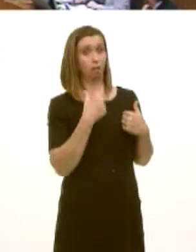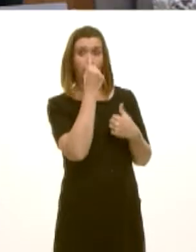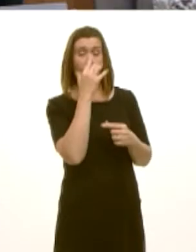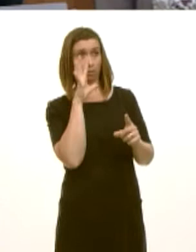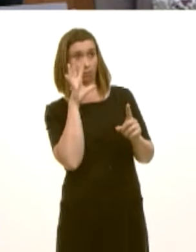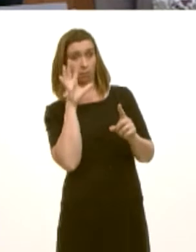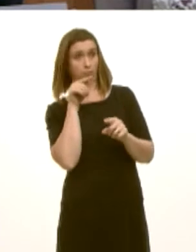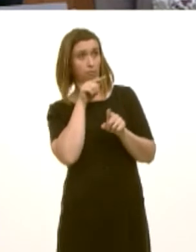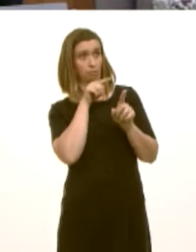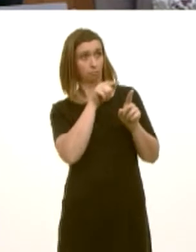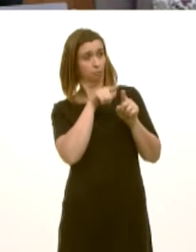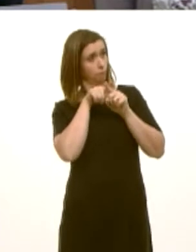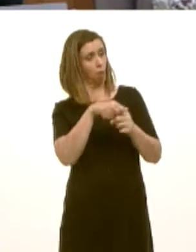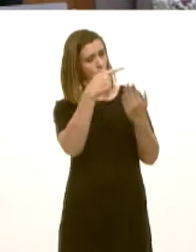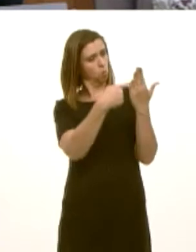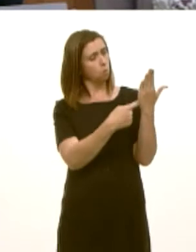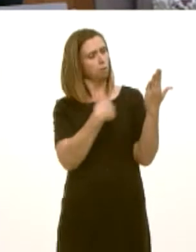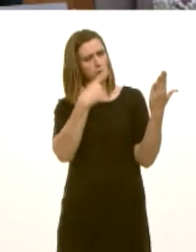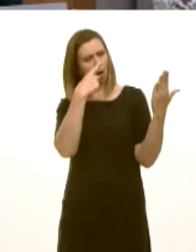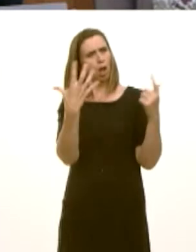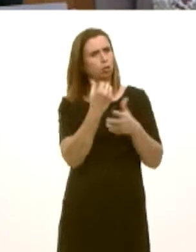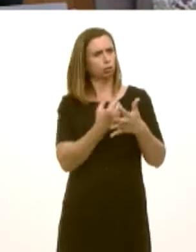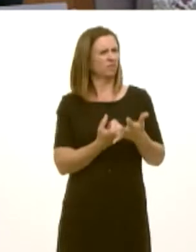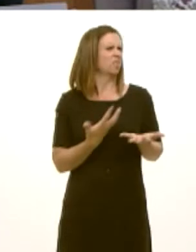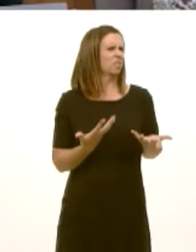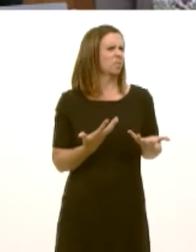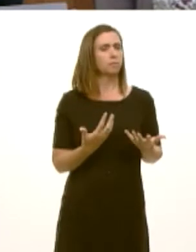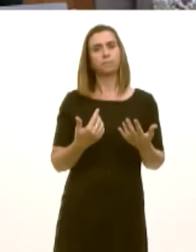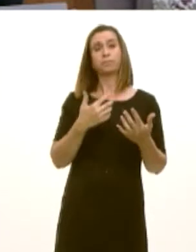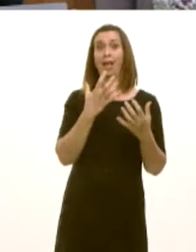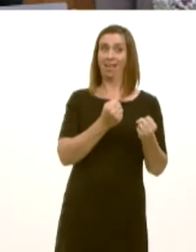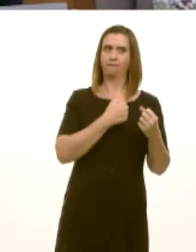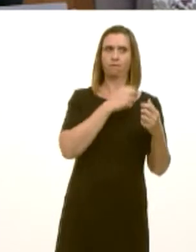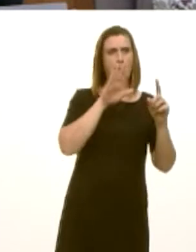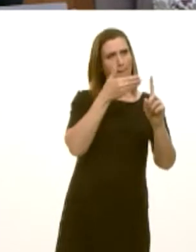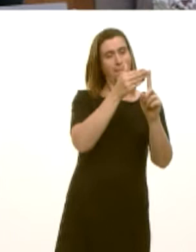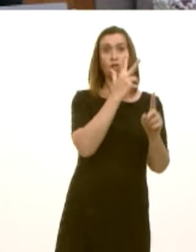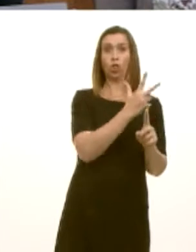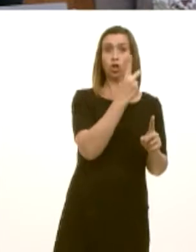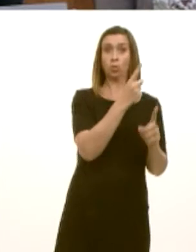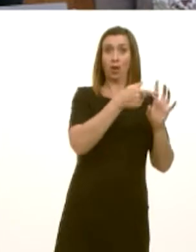I think itís worth pointing out that performance against the 31-day target has improved; 97.2